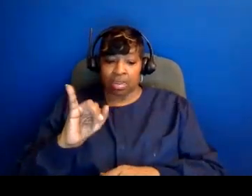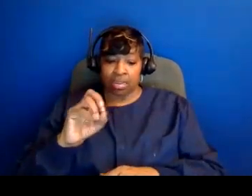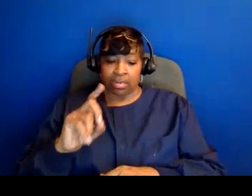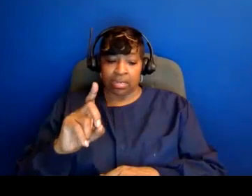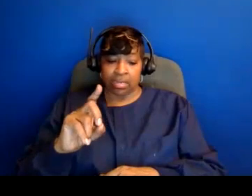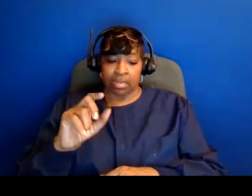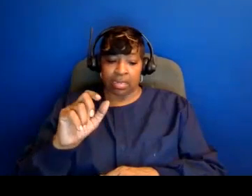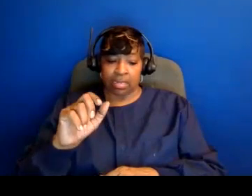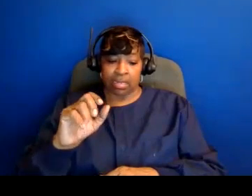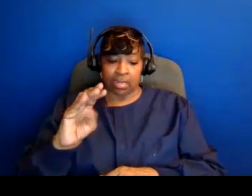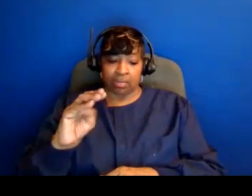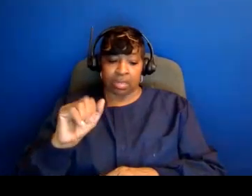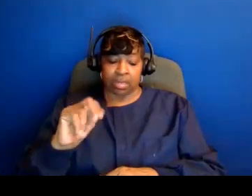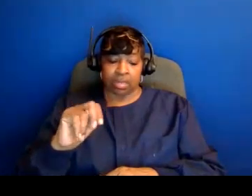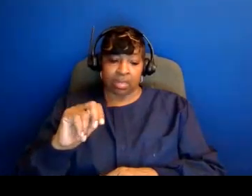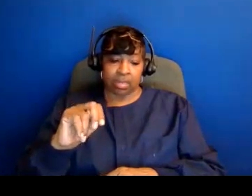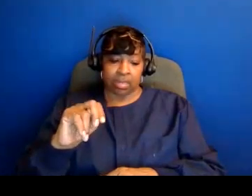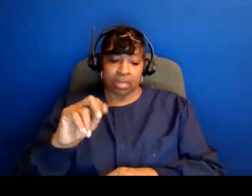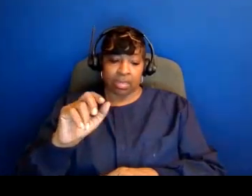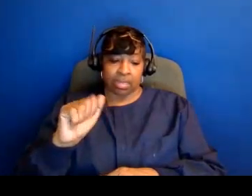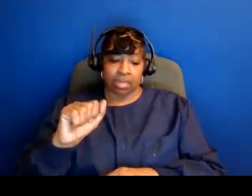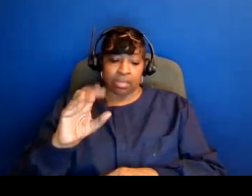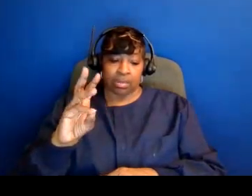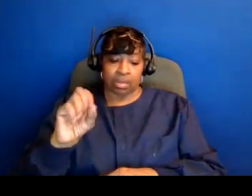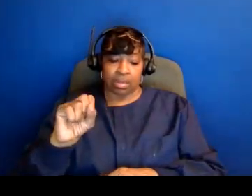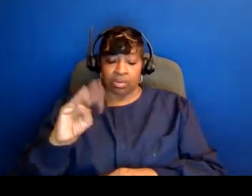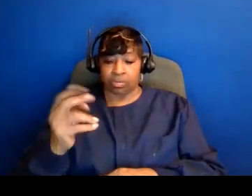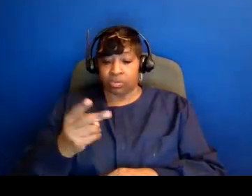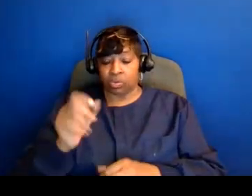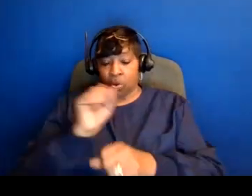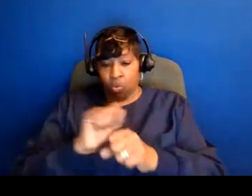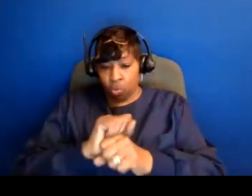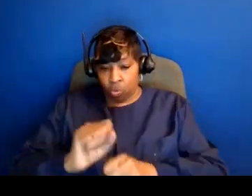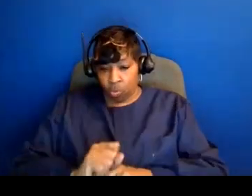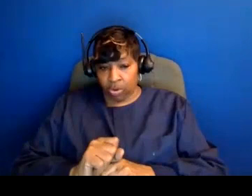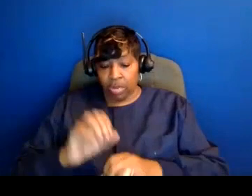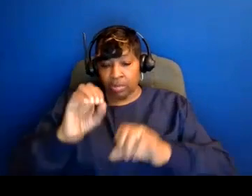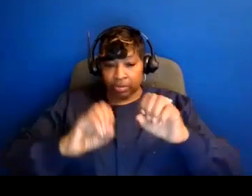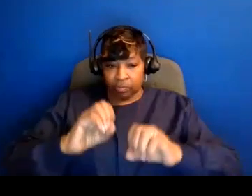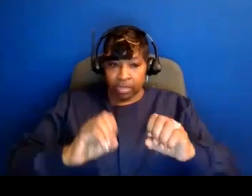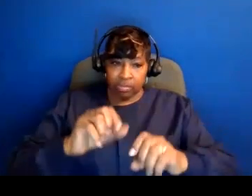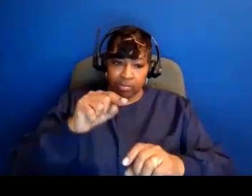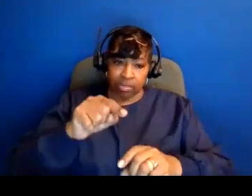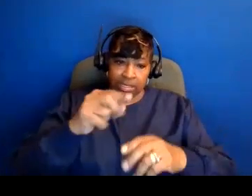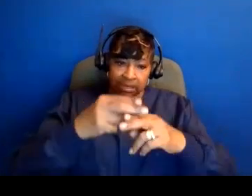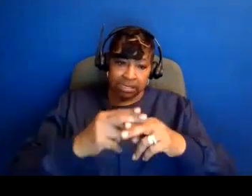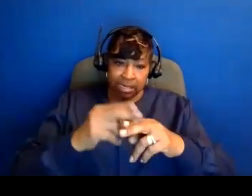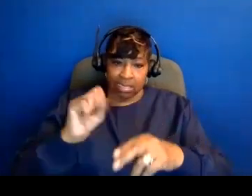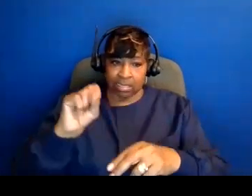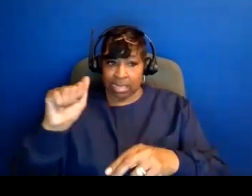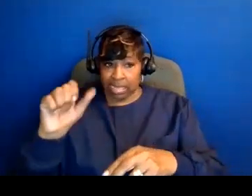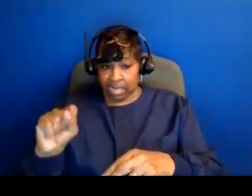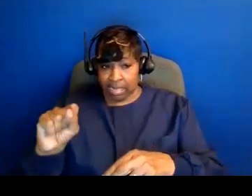lauravanpuymbrouck: However, this is the scale that Carly and I've used consistently and Carly uses a lot. It's a symbolic ableism scale.